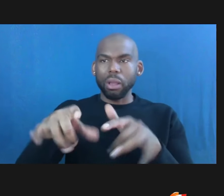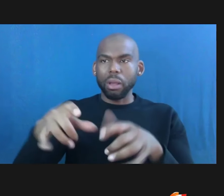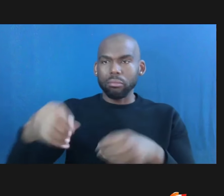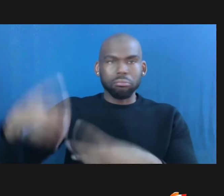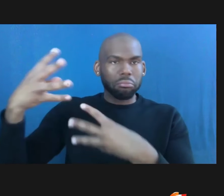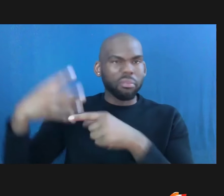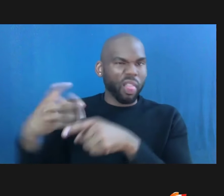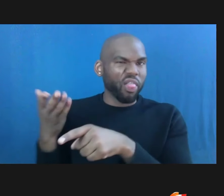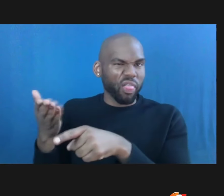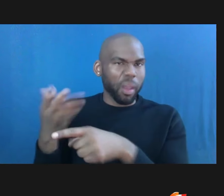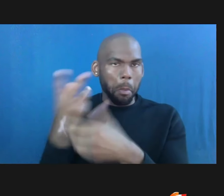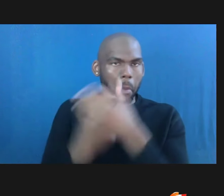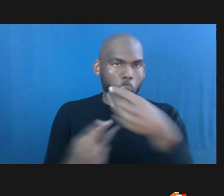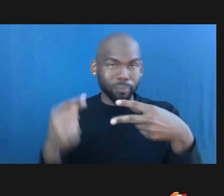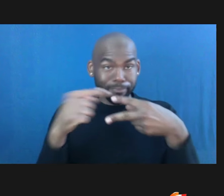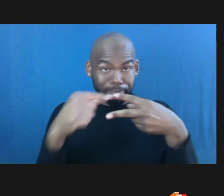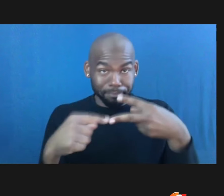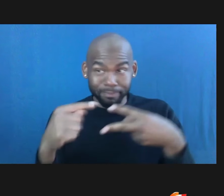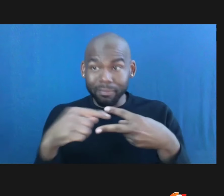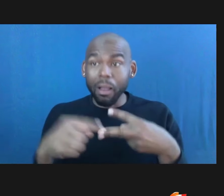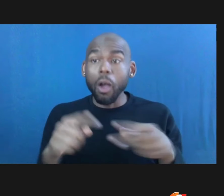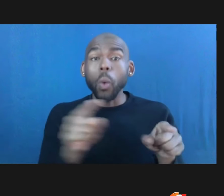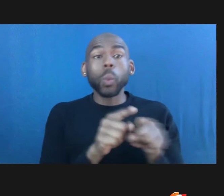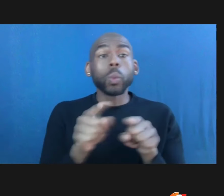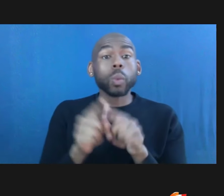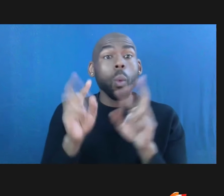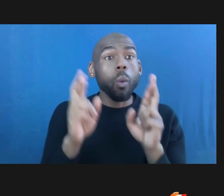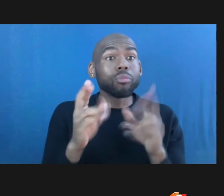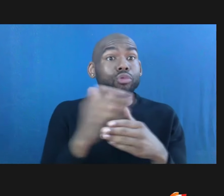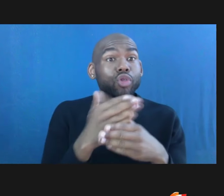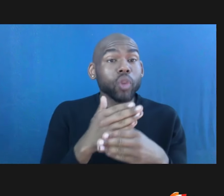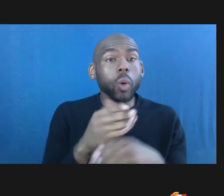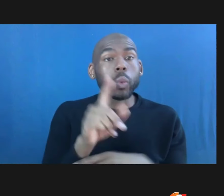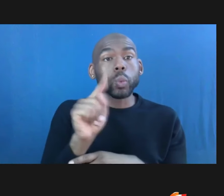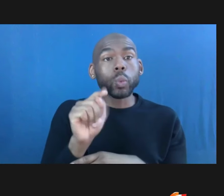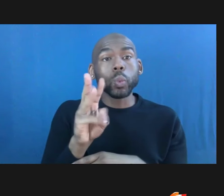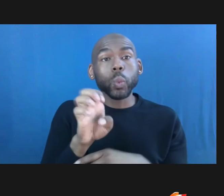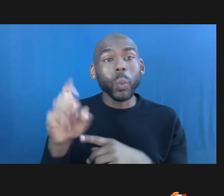there. Lastly, we do hope you will share and tweet about this WID town hall listening session